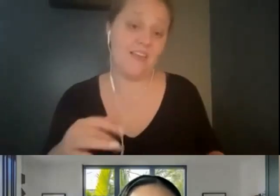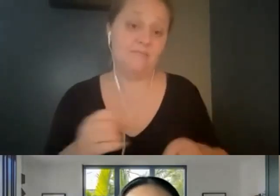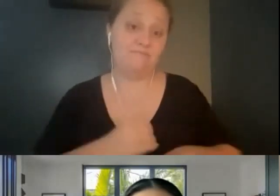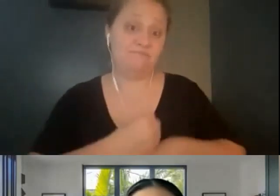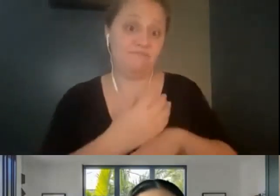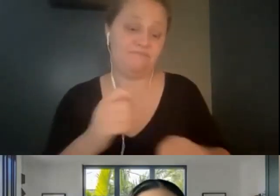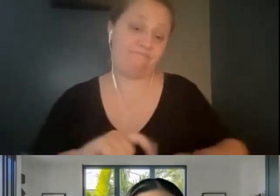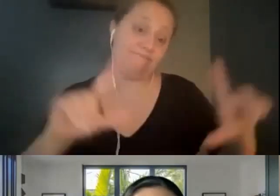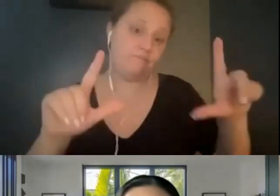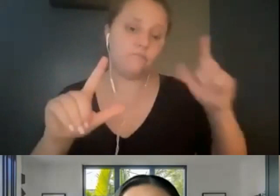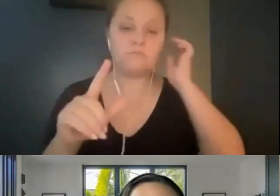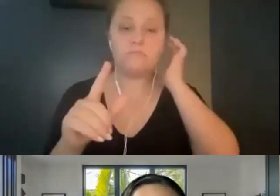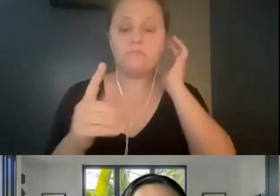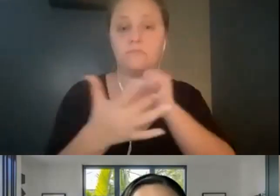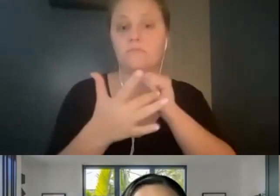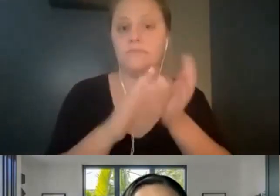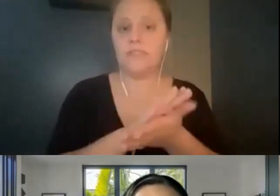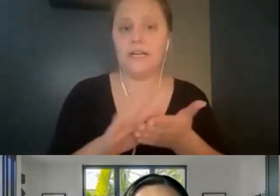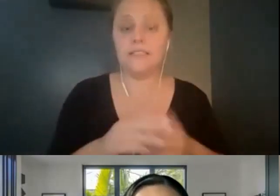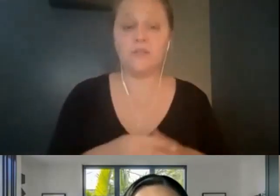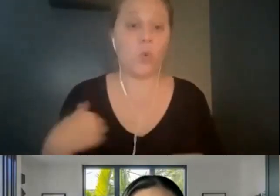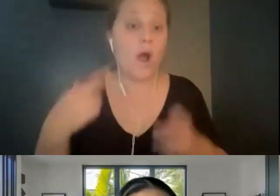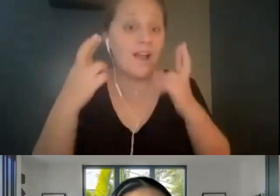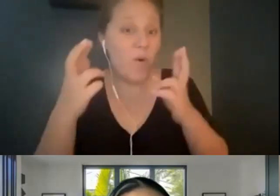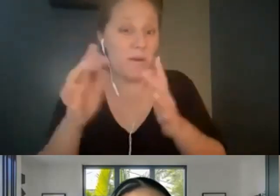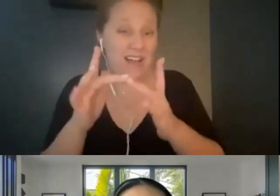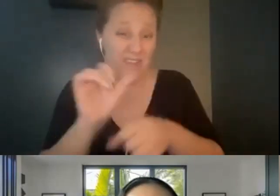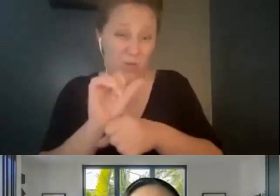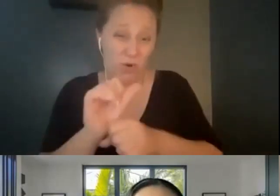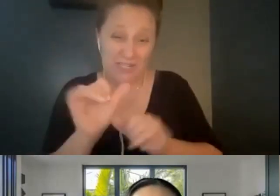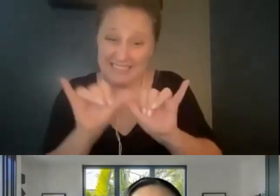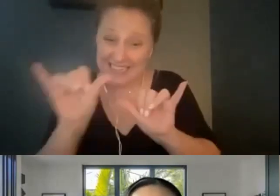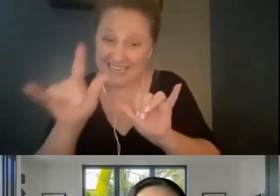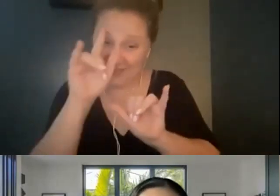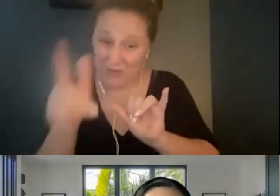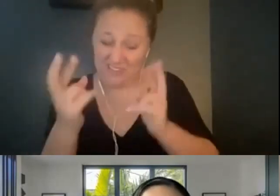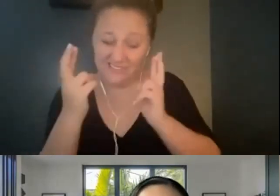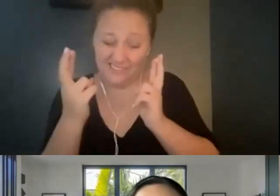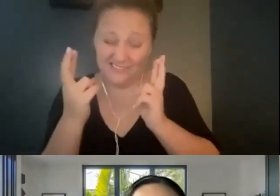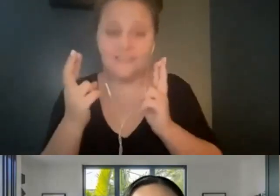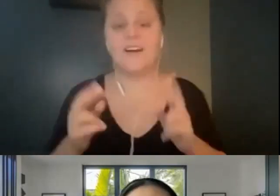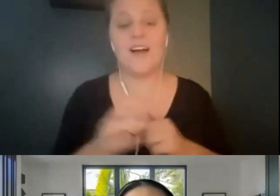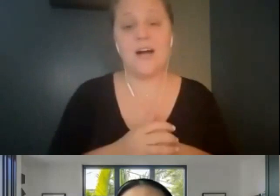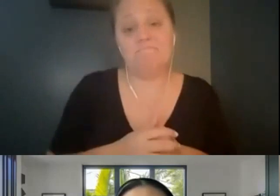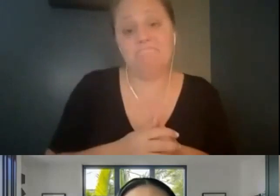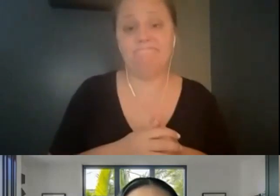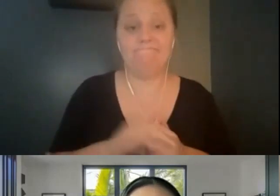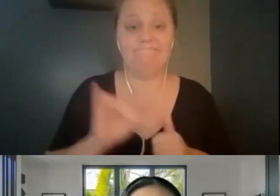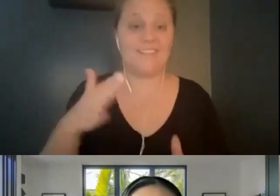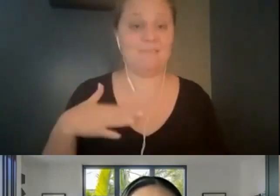like, I hope remote work is here to stay, like fingers crossed. Yeah, that's that's my, what I have to say.